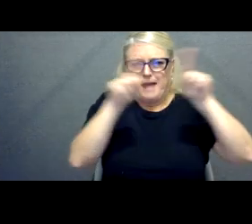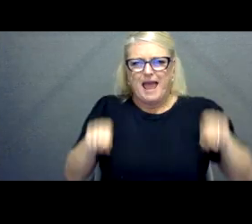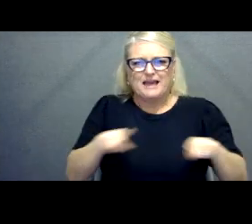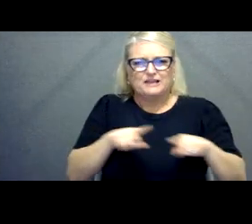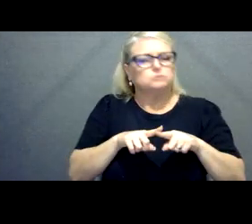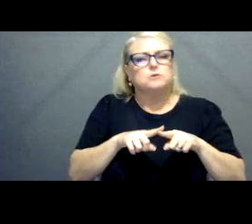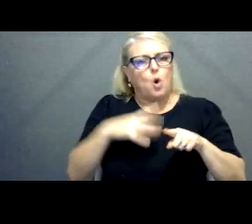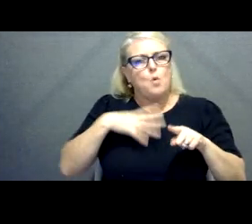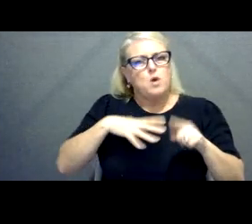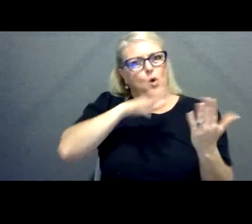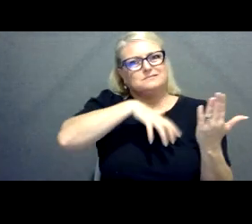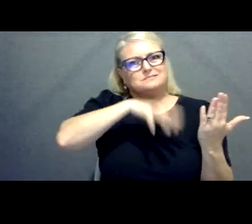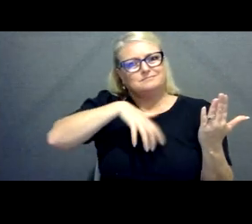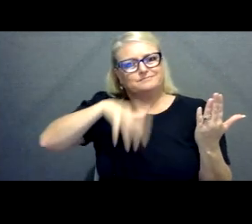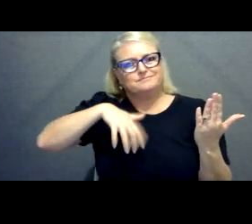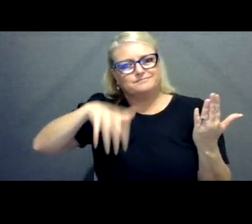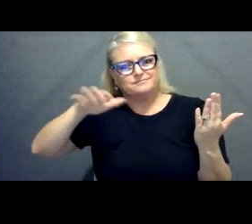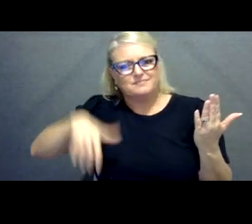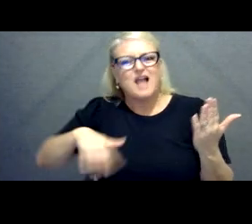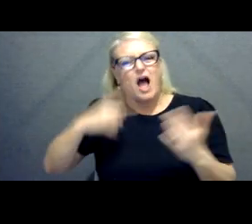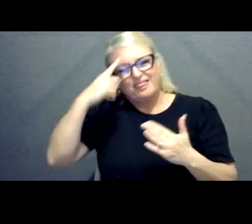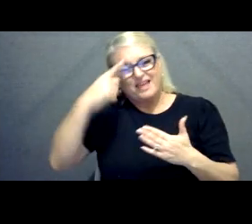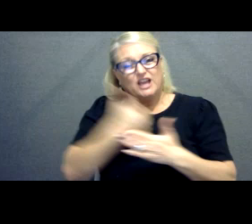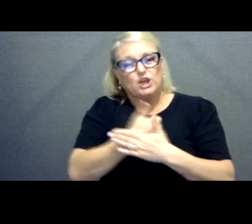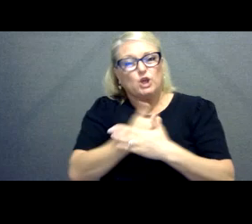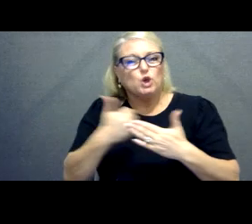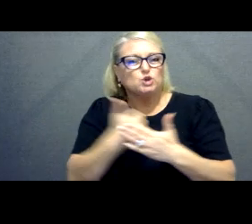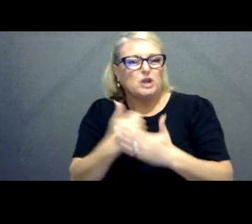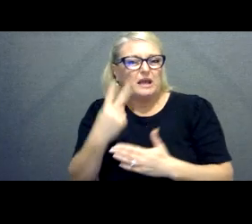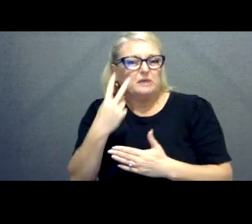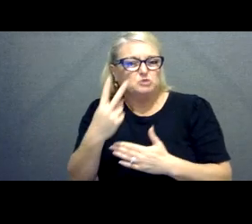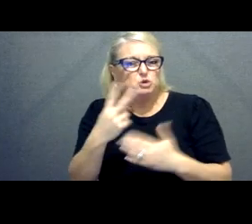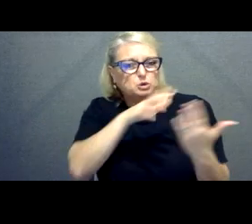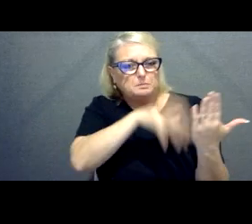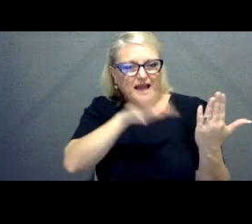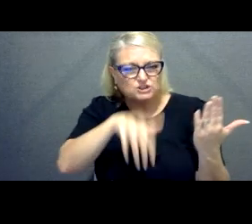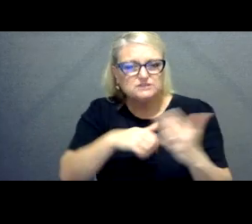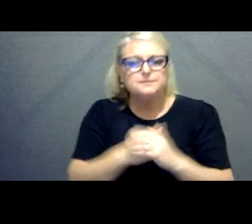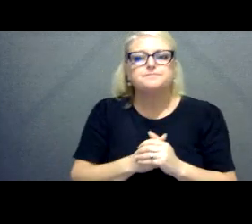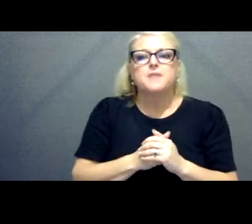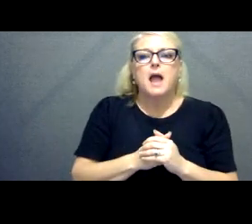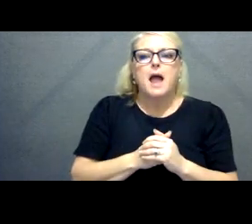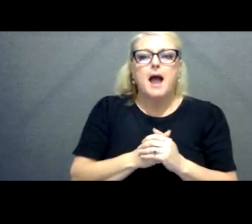speaking I think they're normally two pages um on the form you'll there's a little symbol to attach